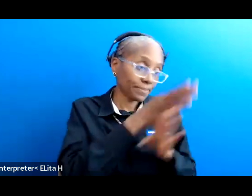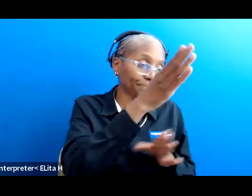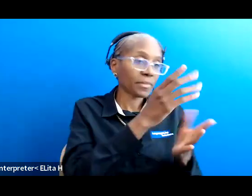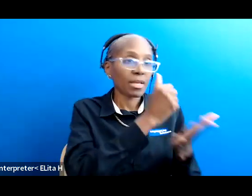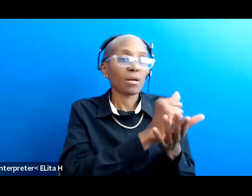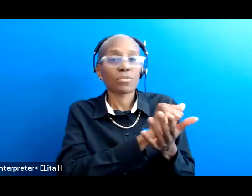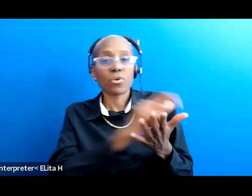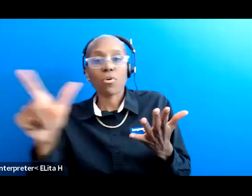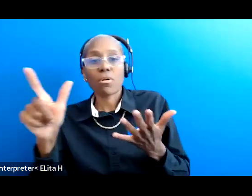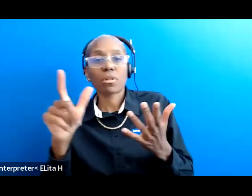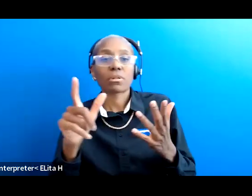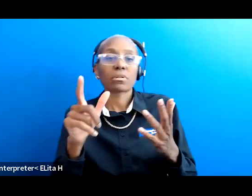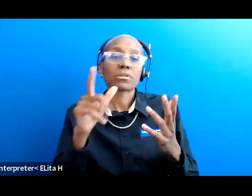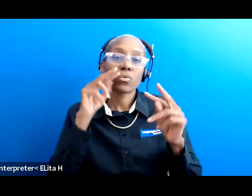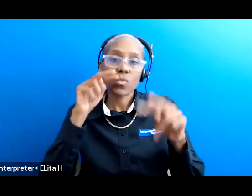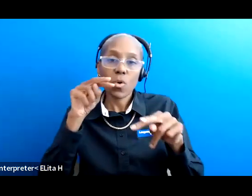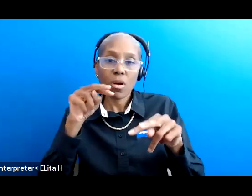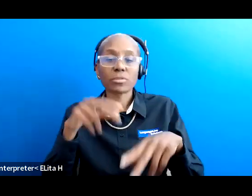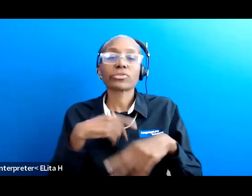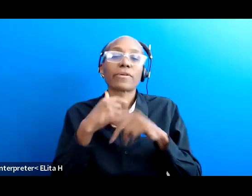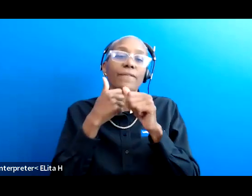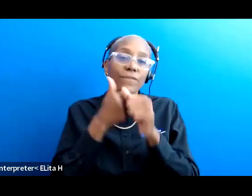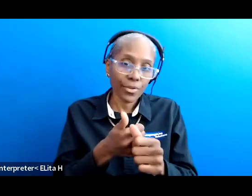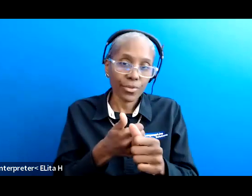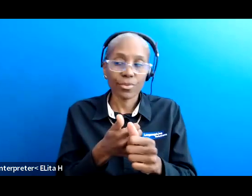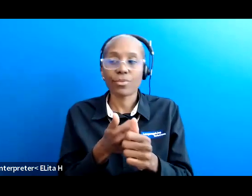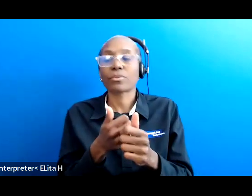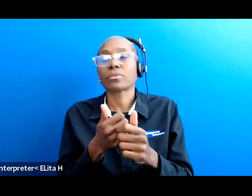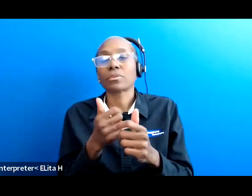So keep on top of it, keep following along. This is all.